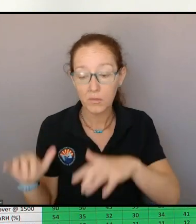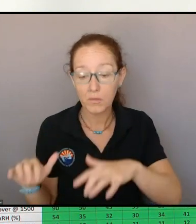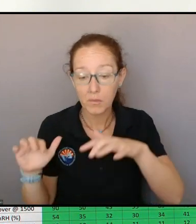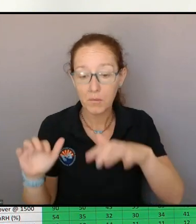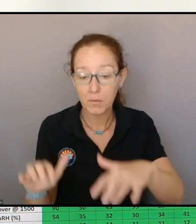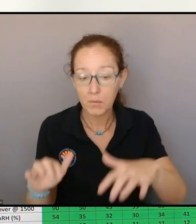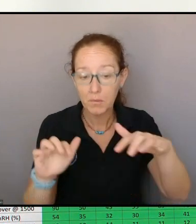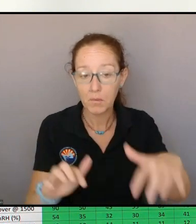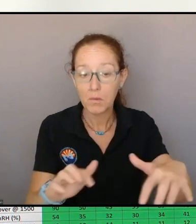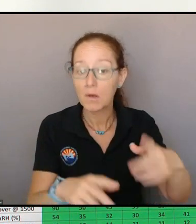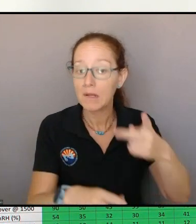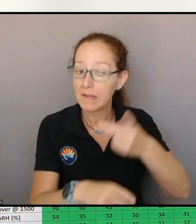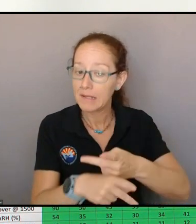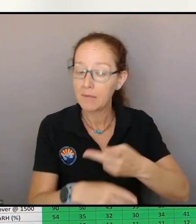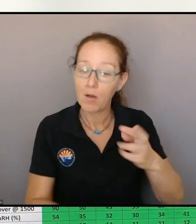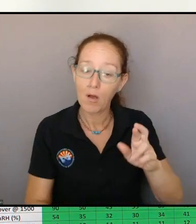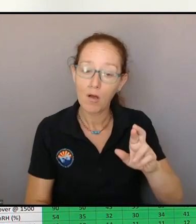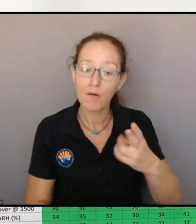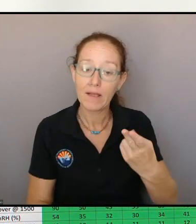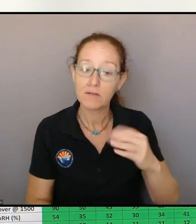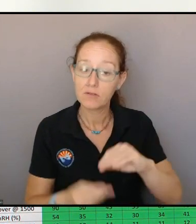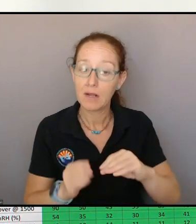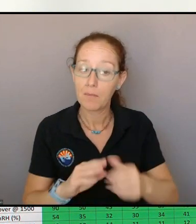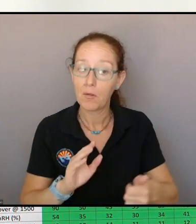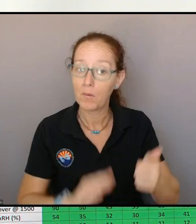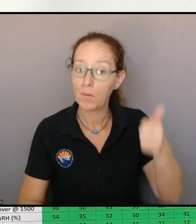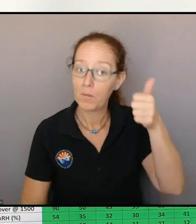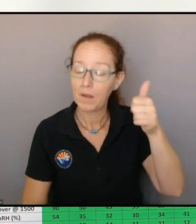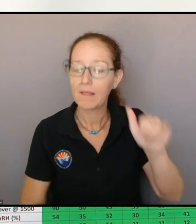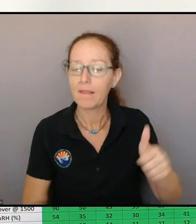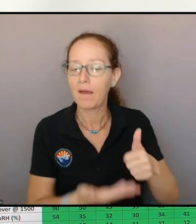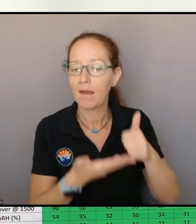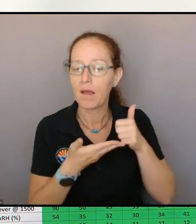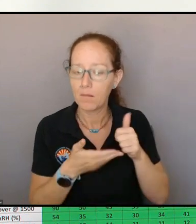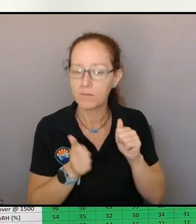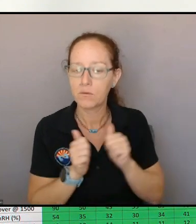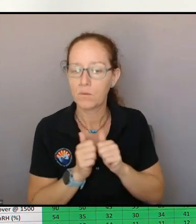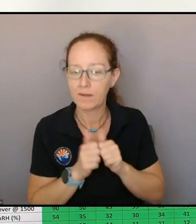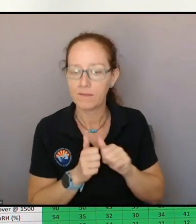really helps us out in terms of the fuel situation. So that